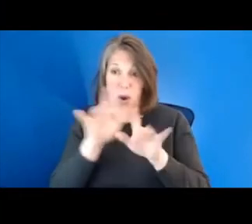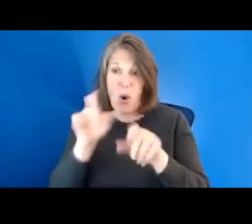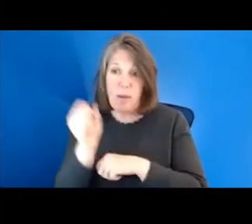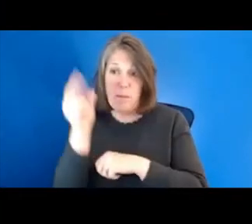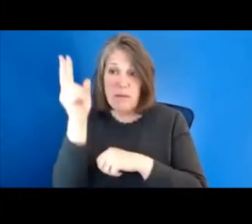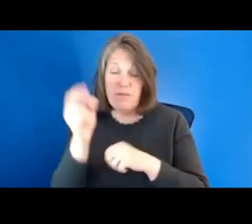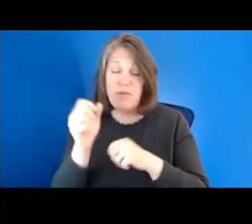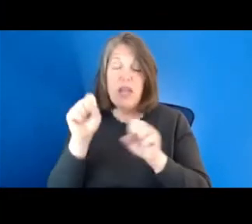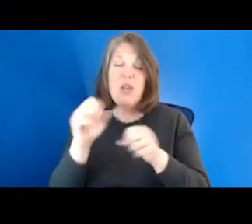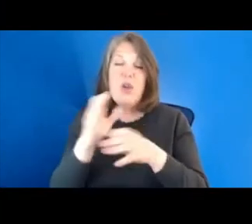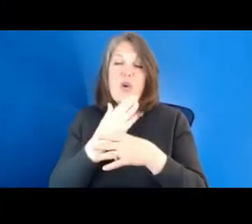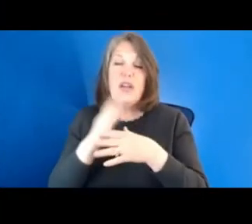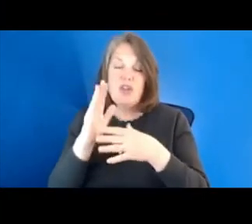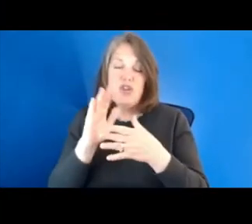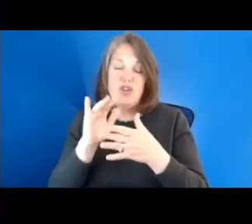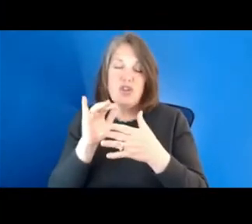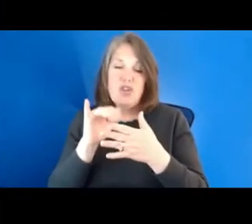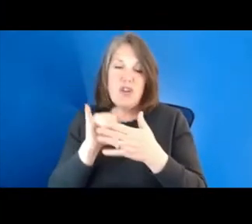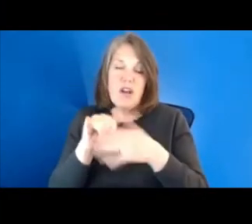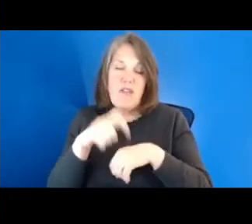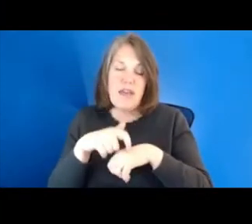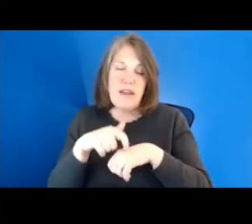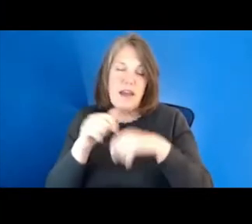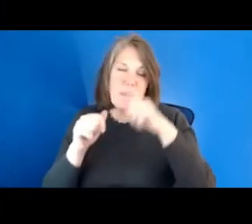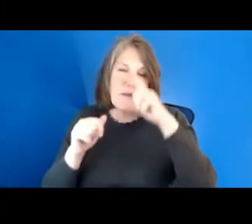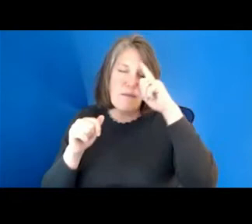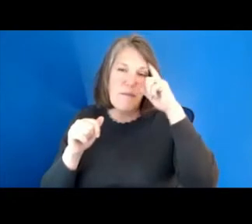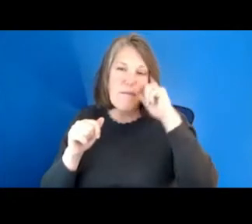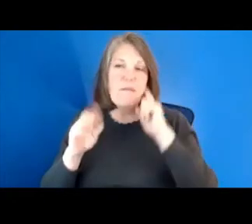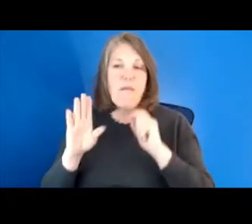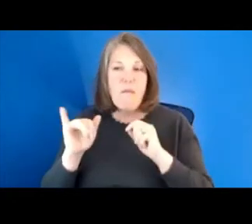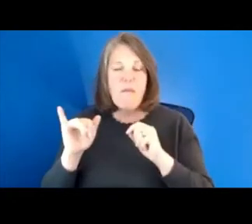that time 17:17:28 by just the way that Rick and I are